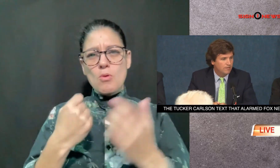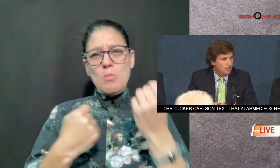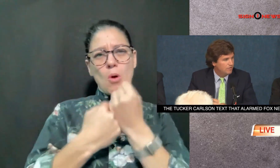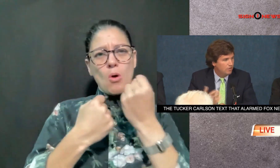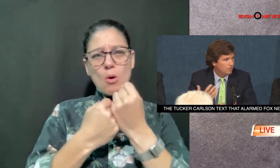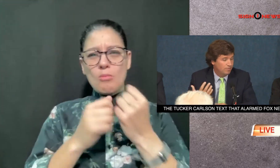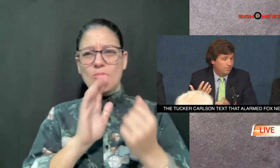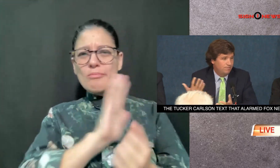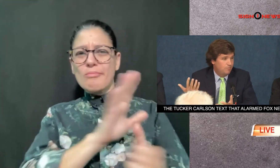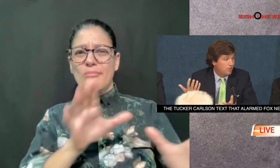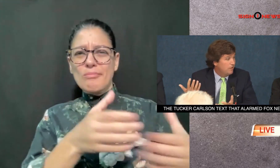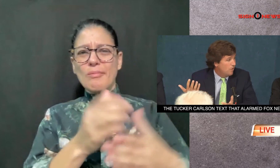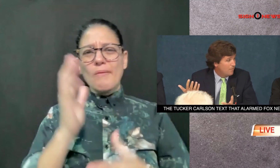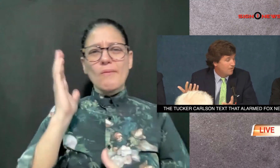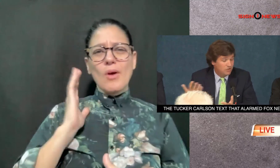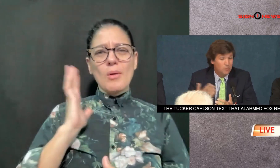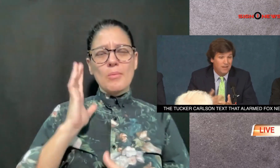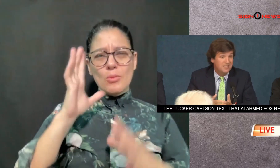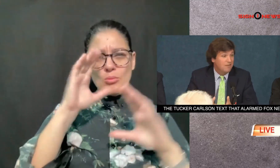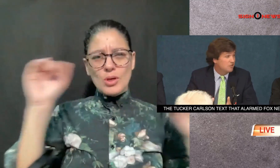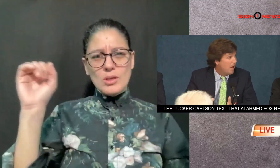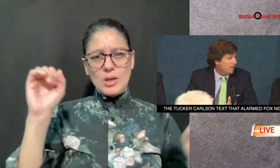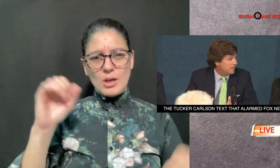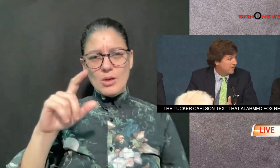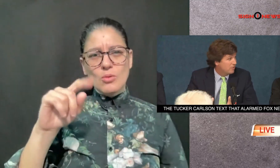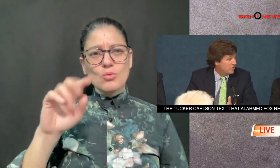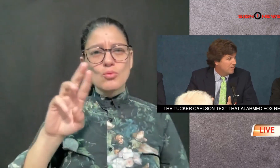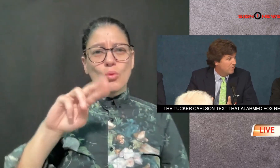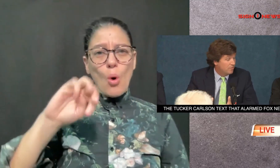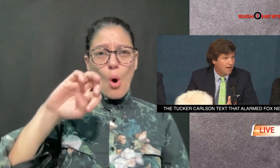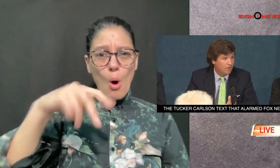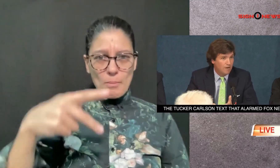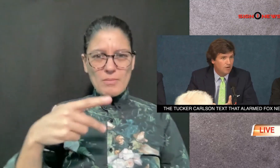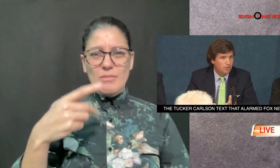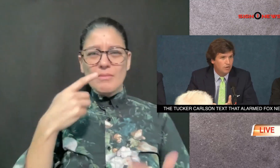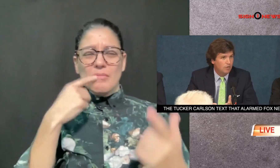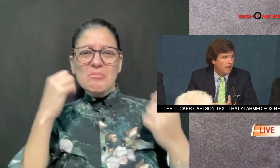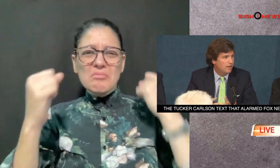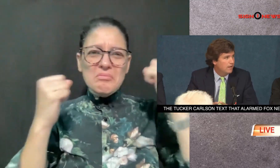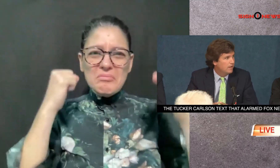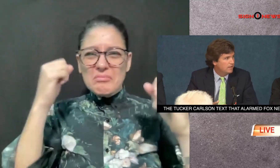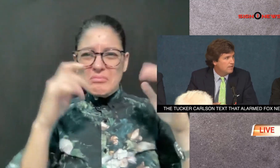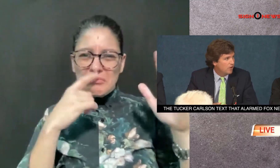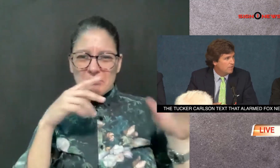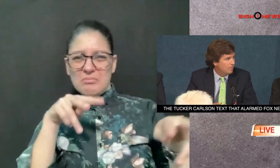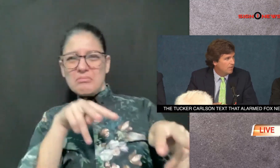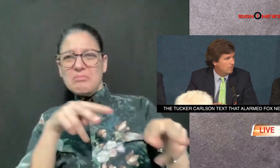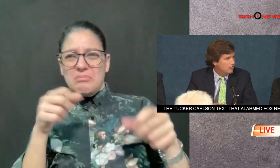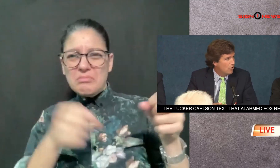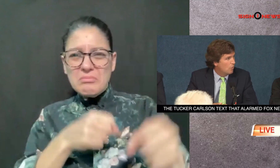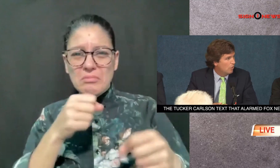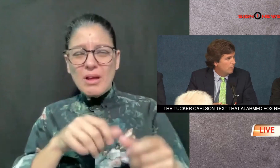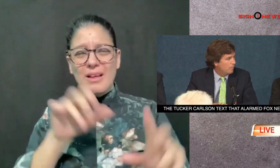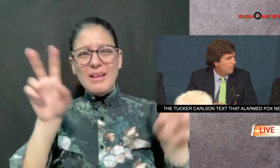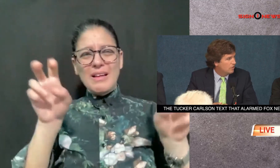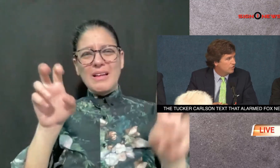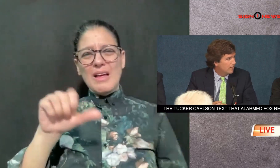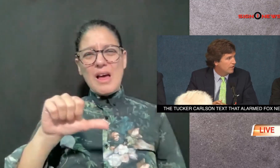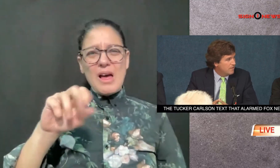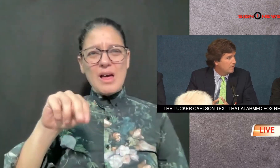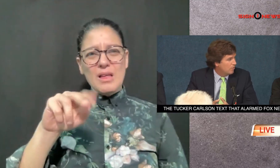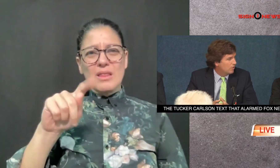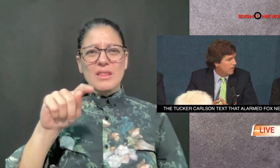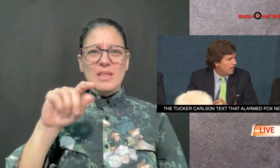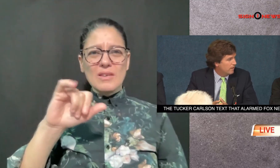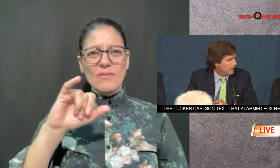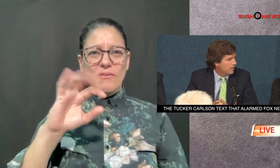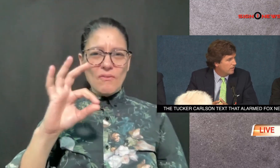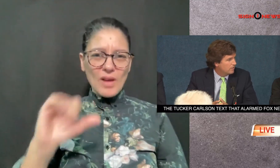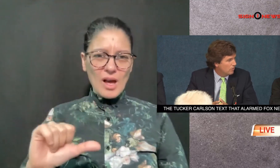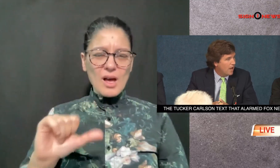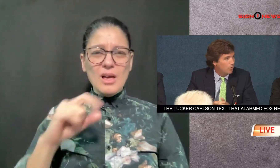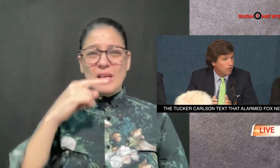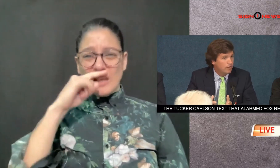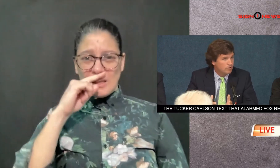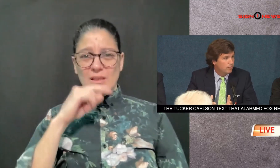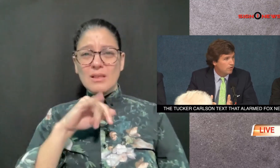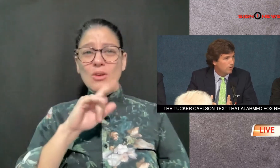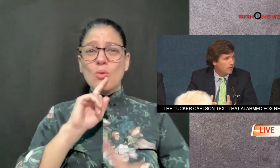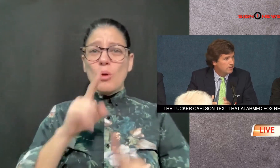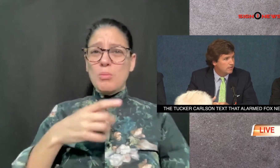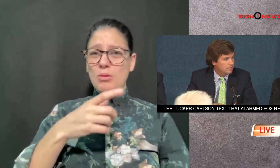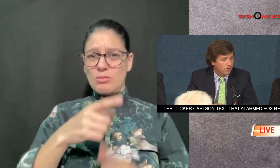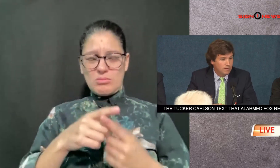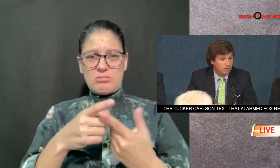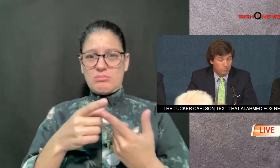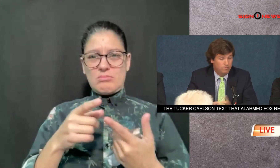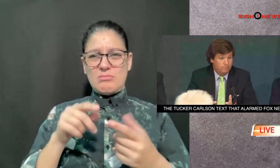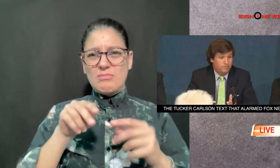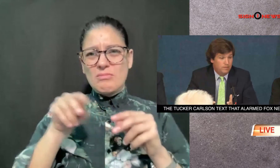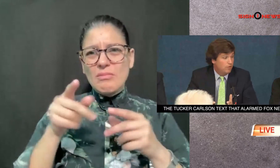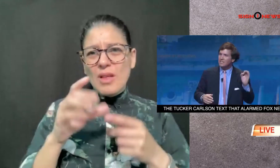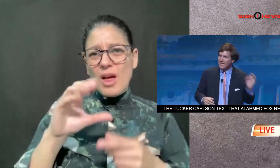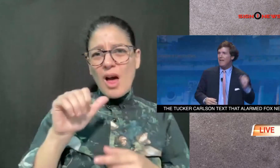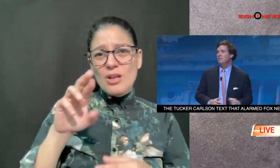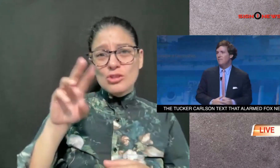of a group of supporters of former President Trump beating up an antifa kid